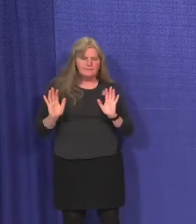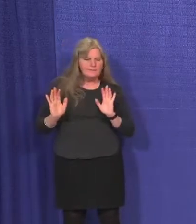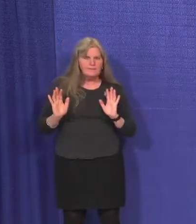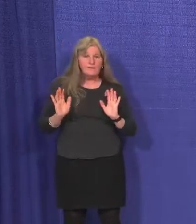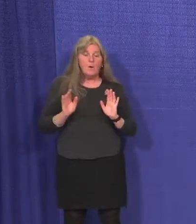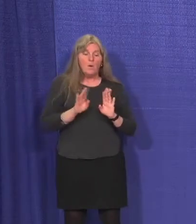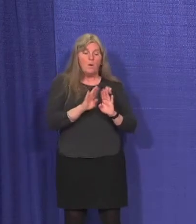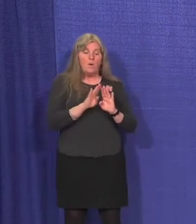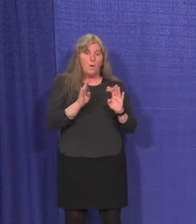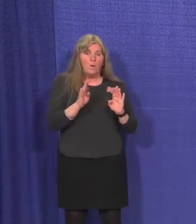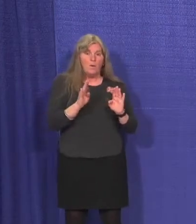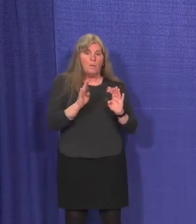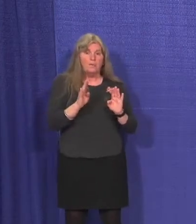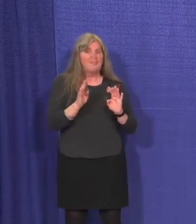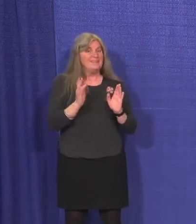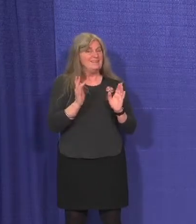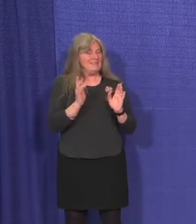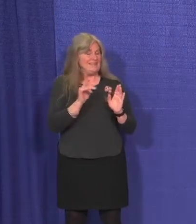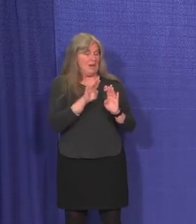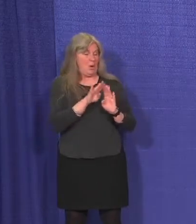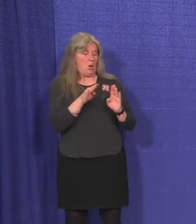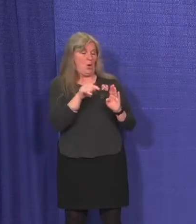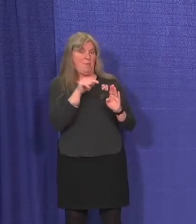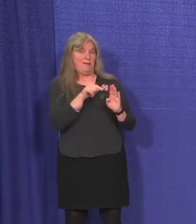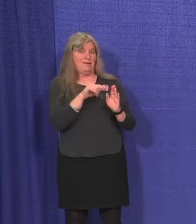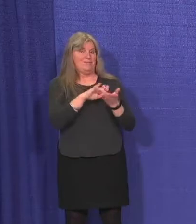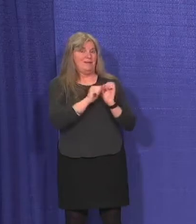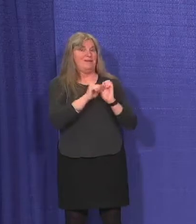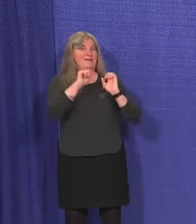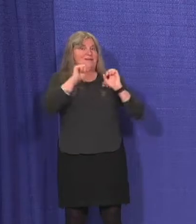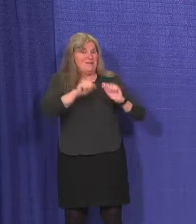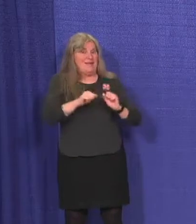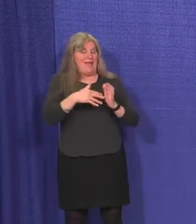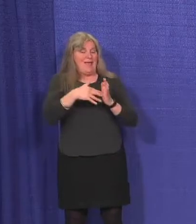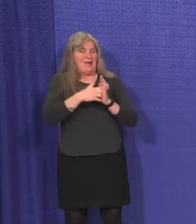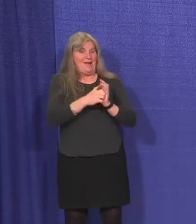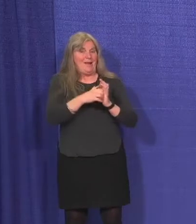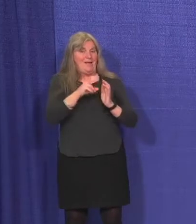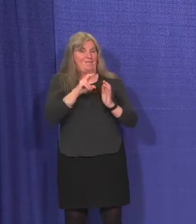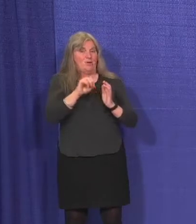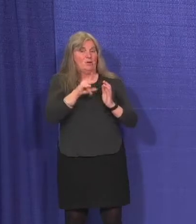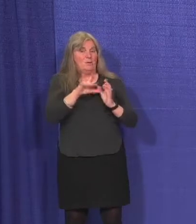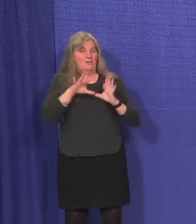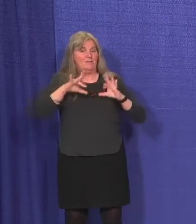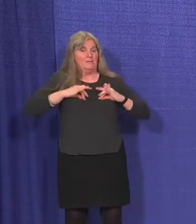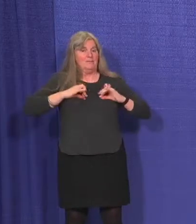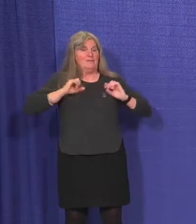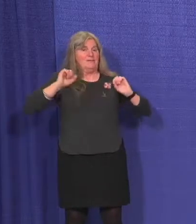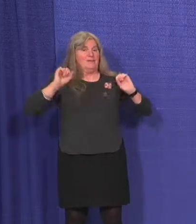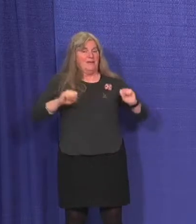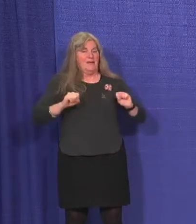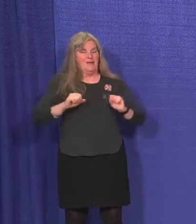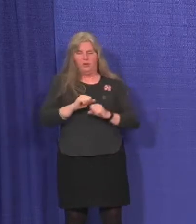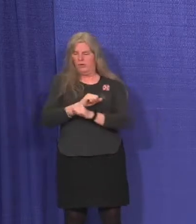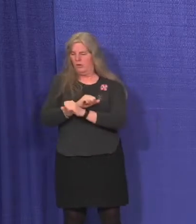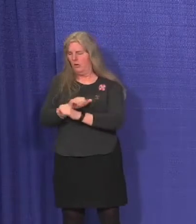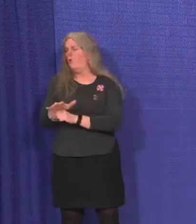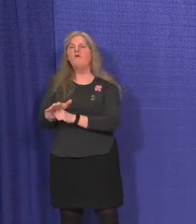continue to rise we can feel more and more confident in the ability to reduce the threat.